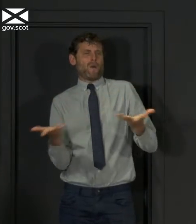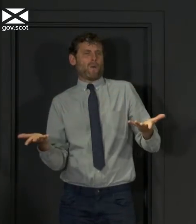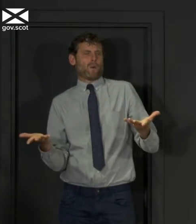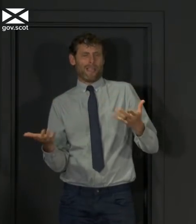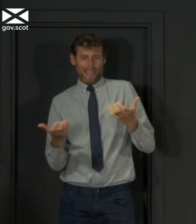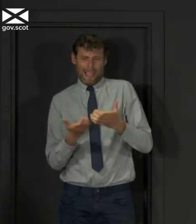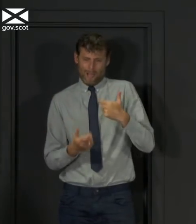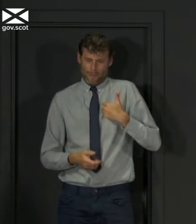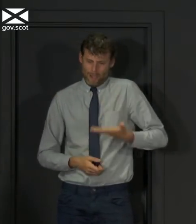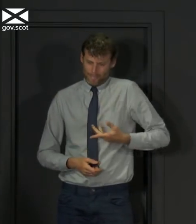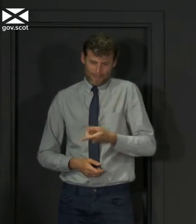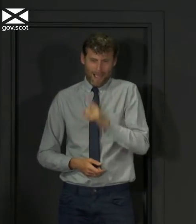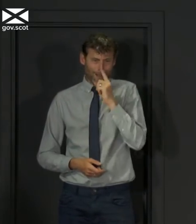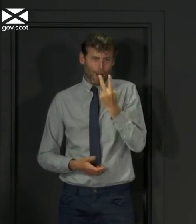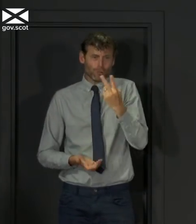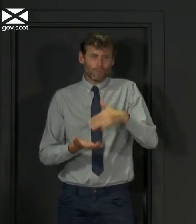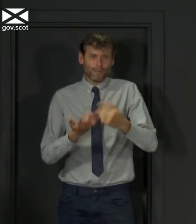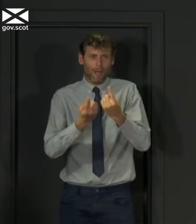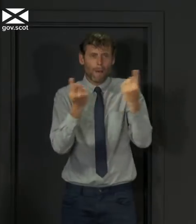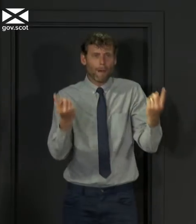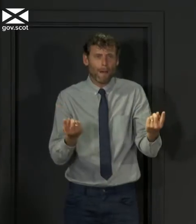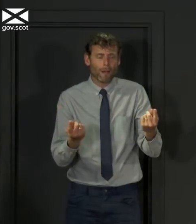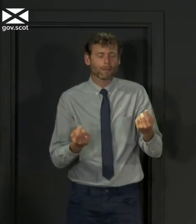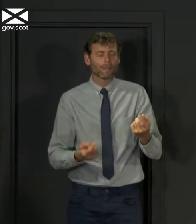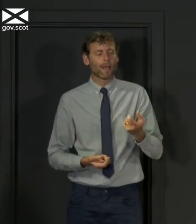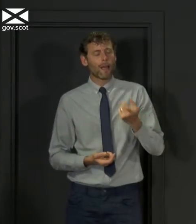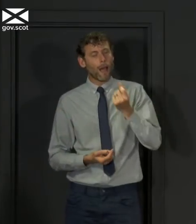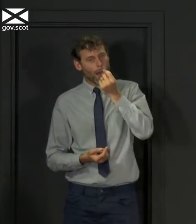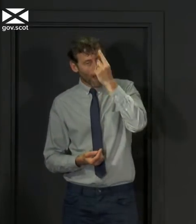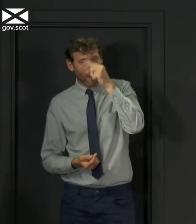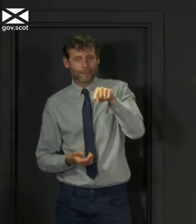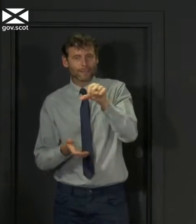around two metres, and I hope we can get there. But I've got to do that carefully so we're